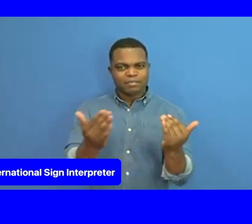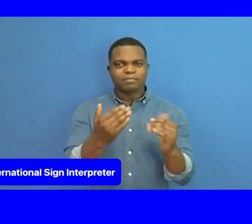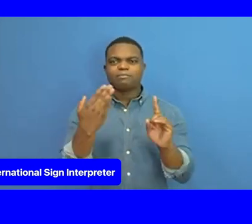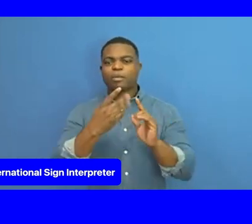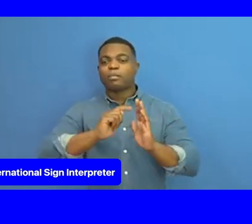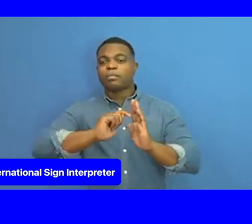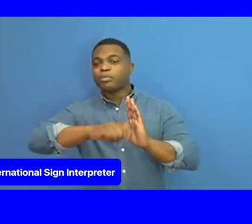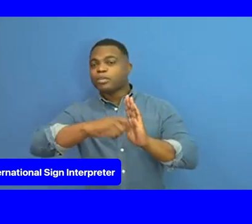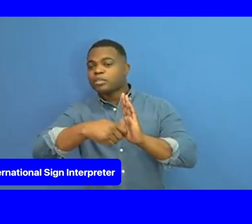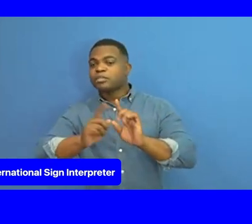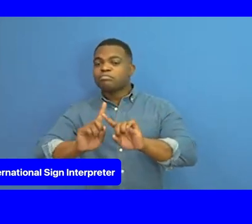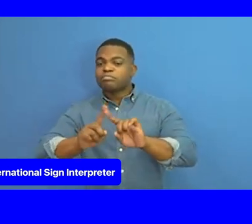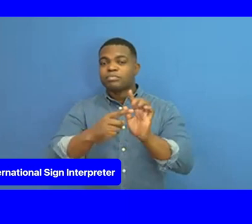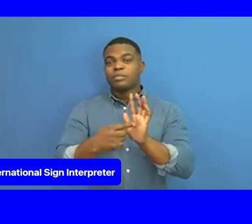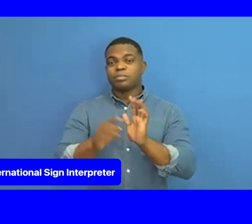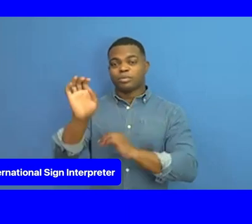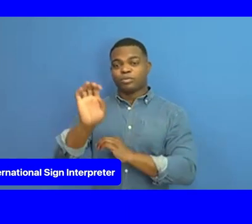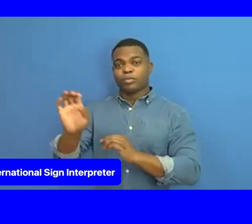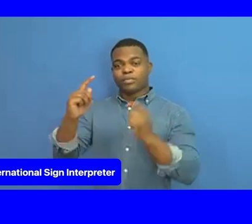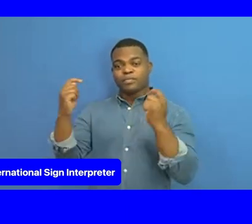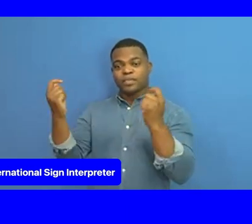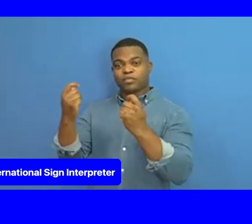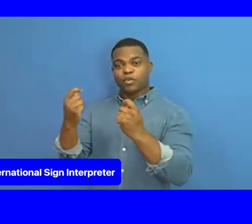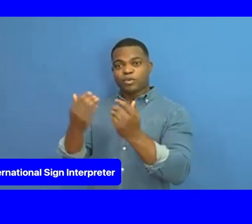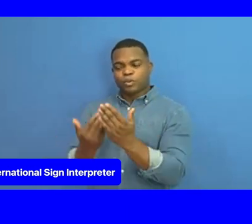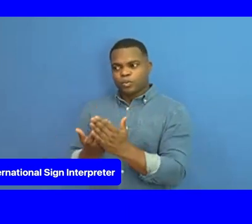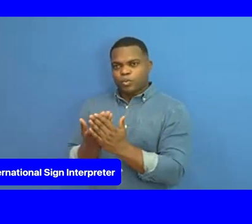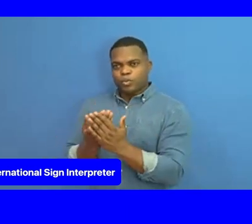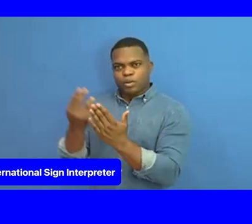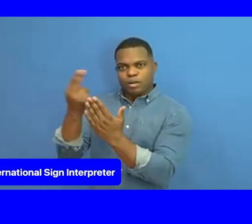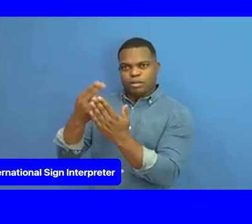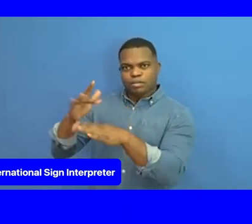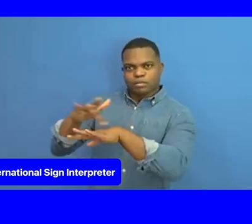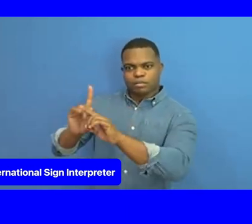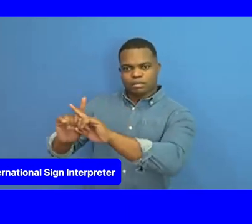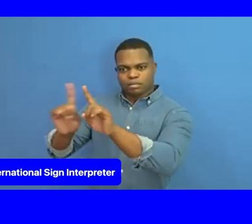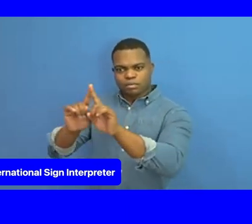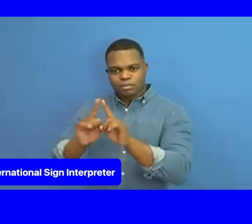We enjoyed and we enjoyed still very much joining forces with colleague networks as well as with